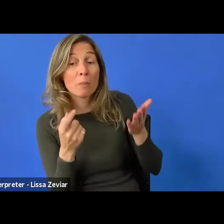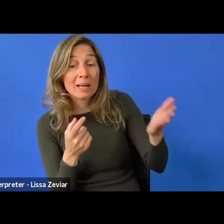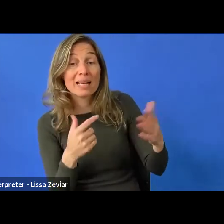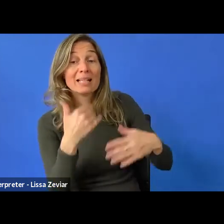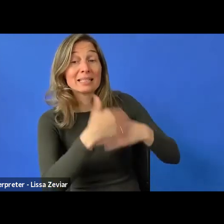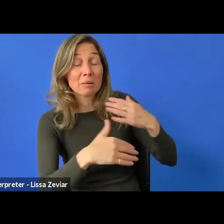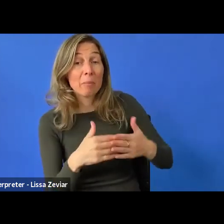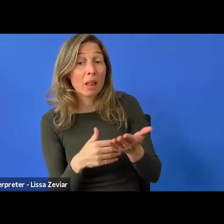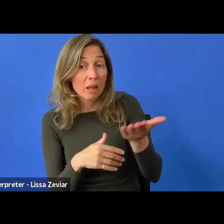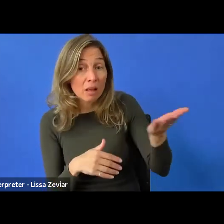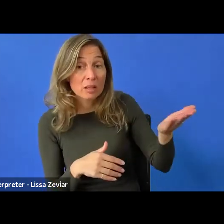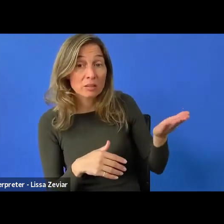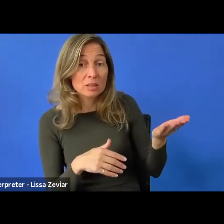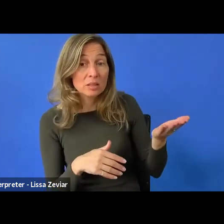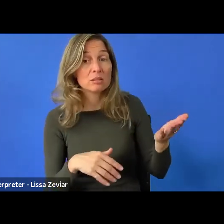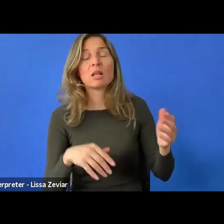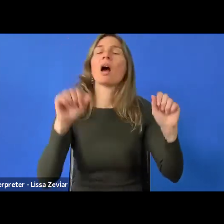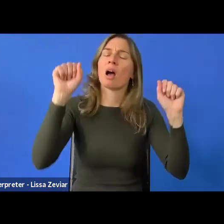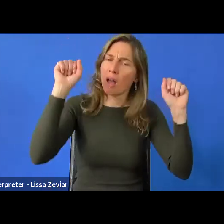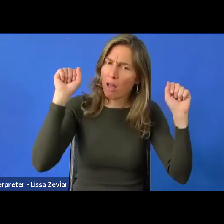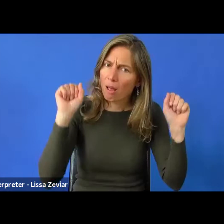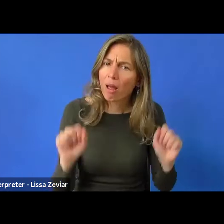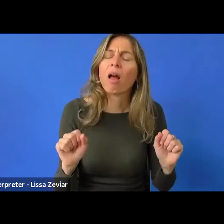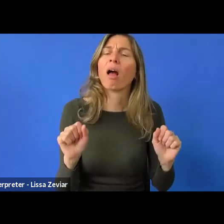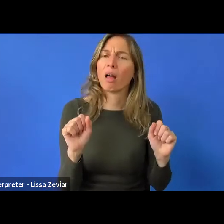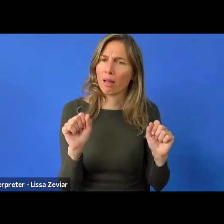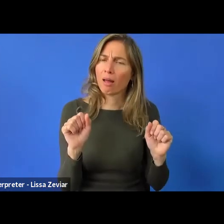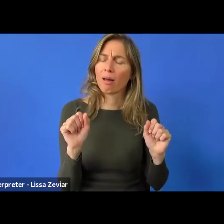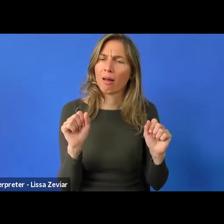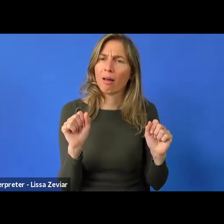We still have plenty of things to do to make our message,